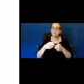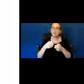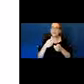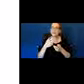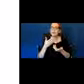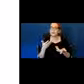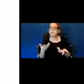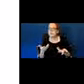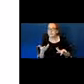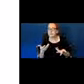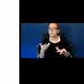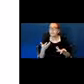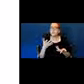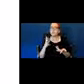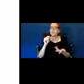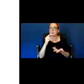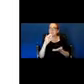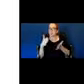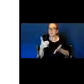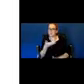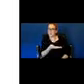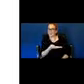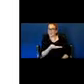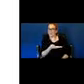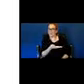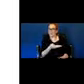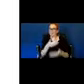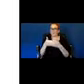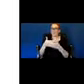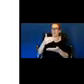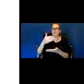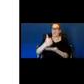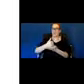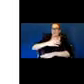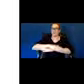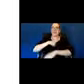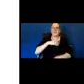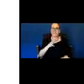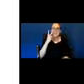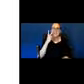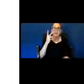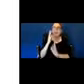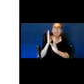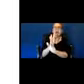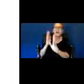So it's not an appointment time slot issue, so what is it? And I think that's the key for all of us